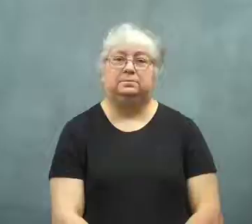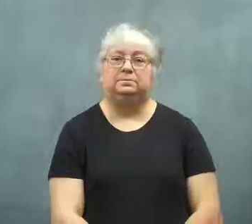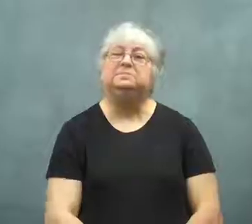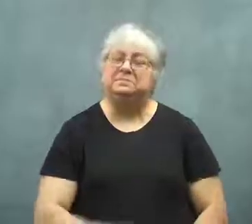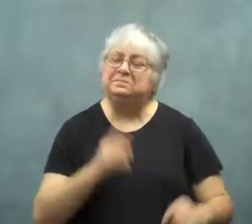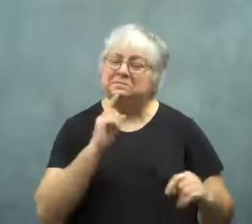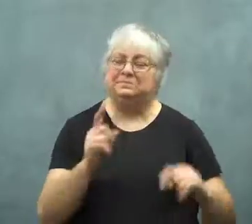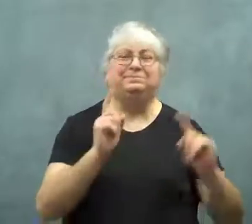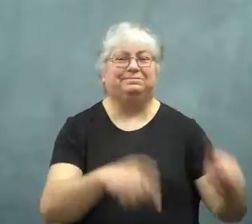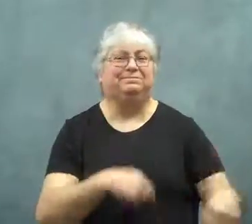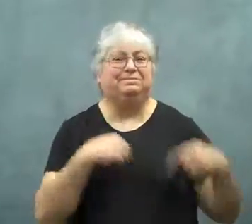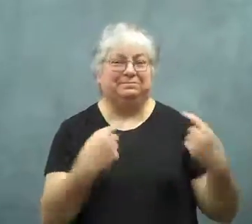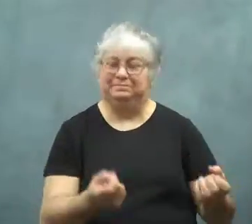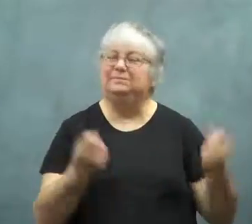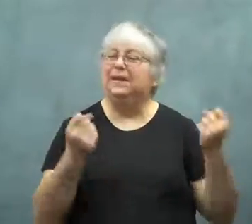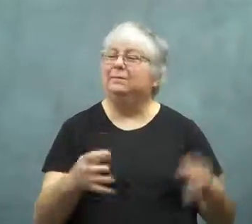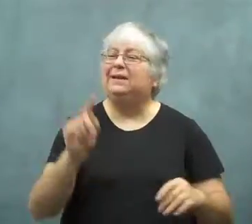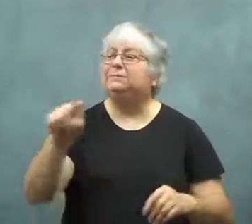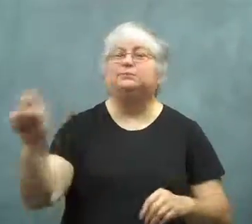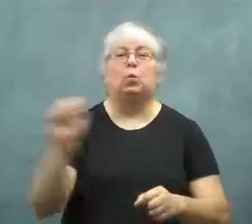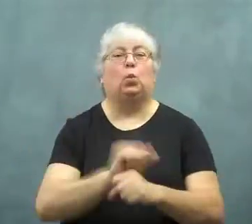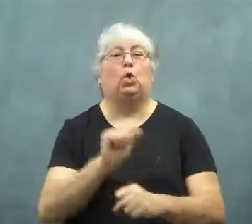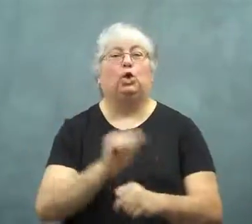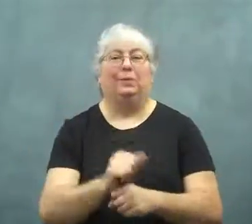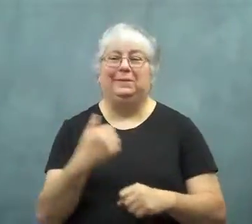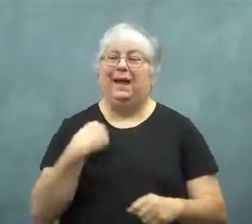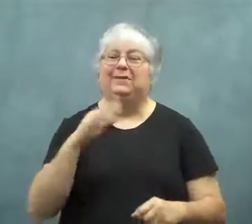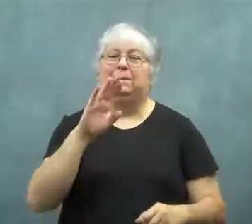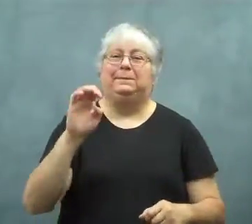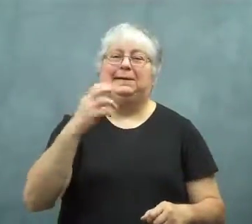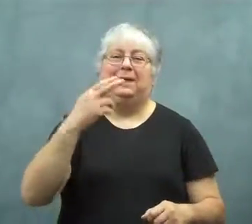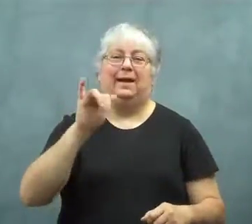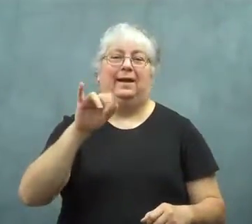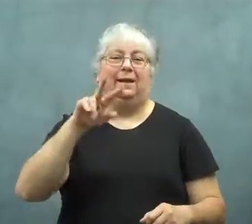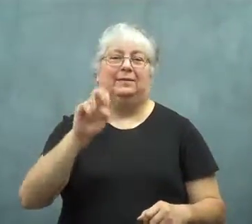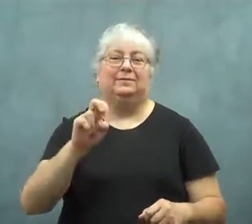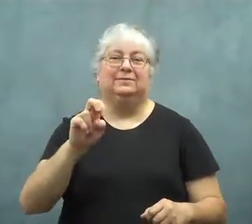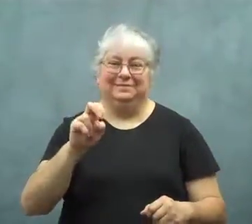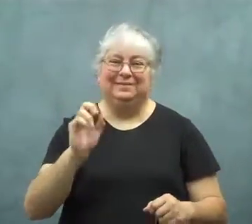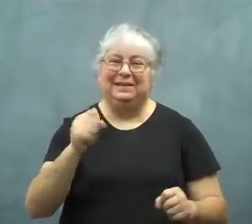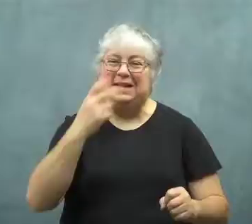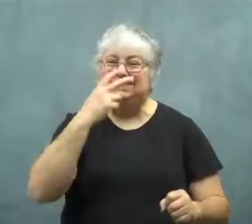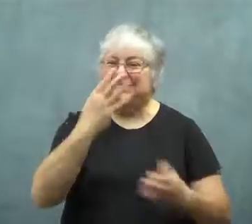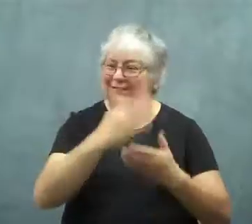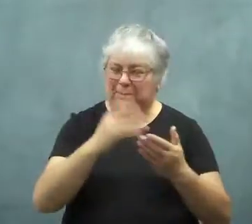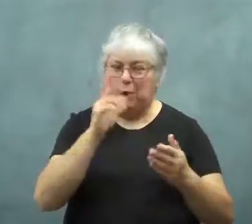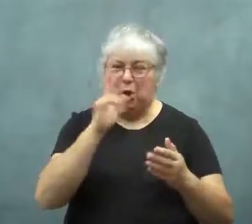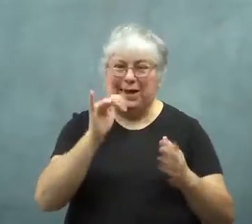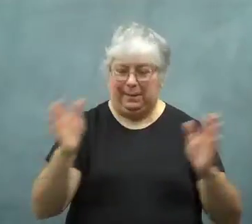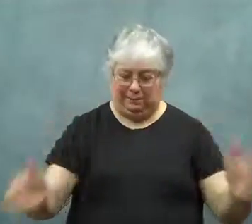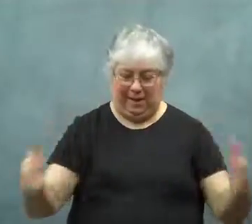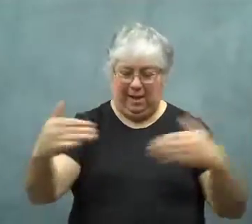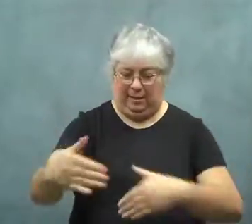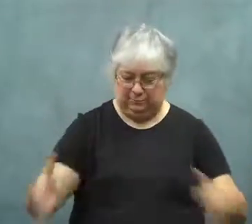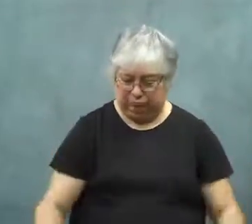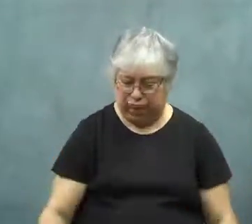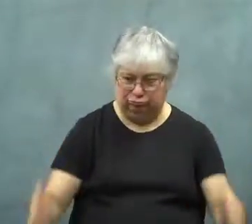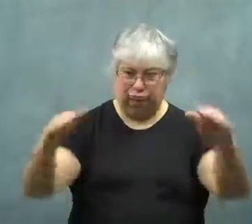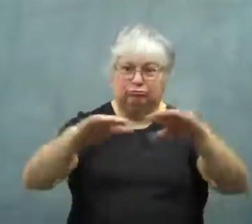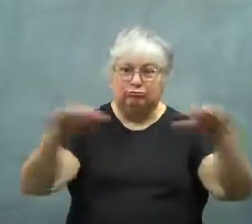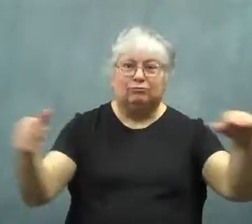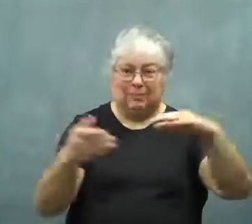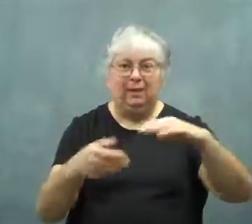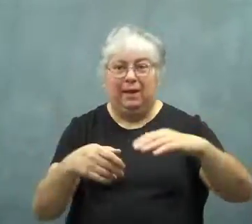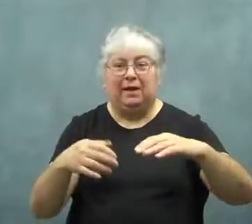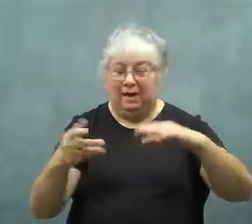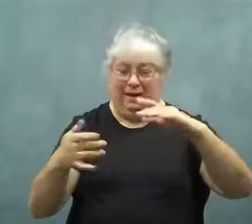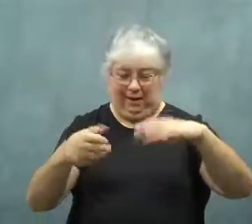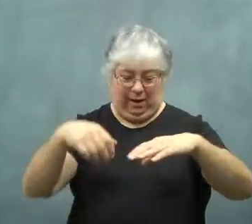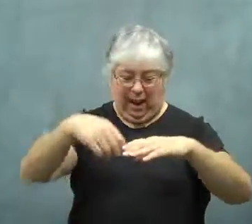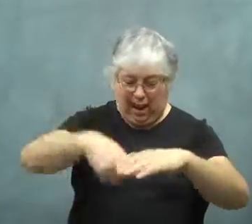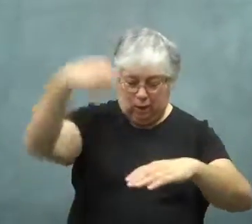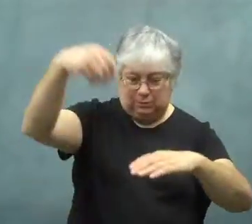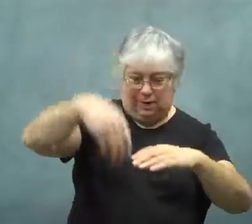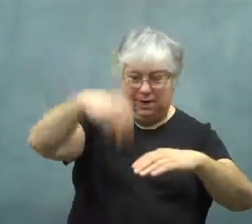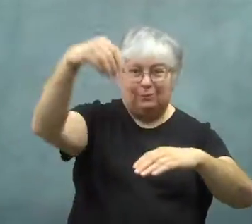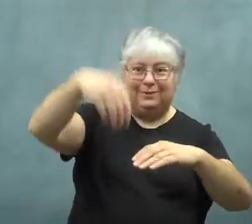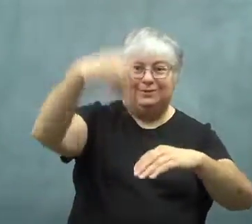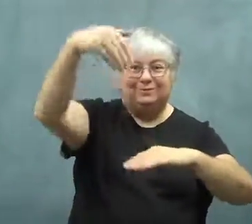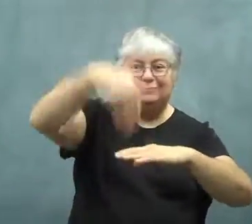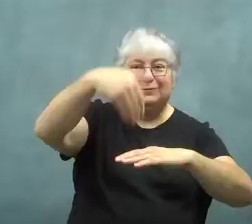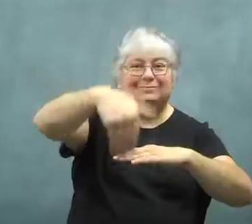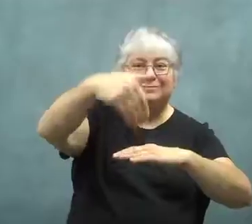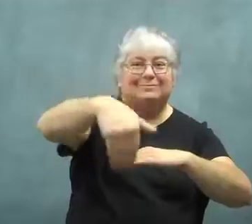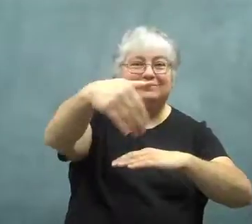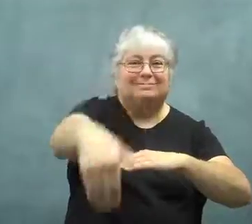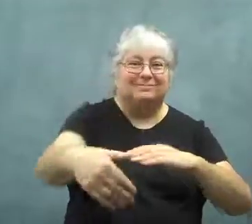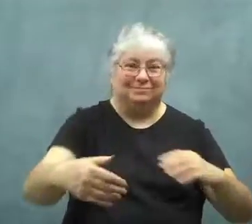There have long been beekeepers who have bee hives.